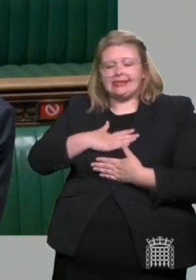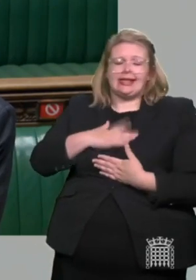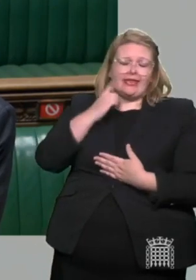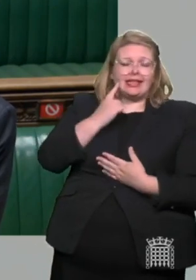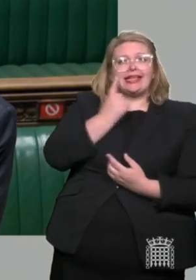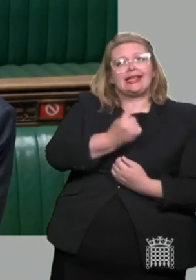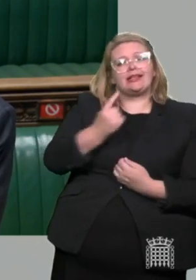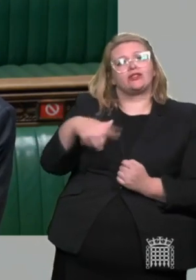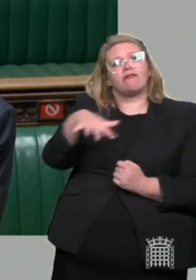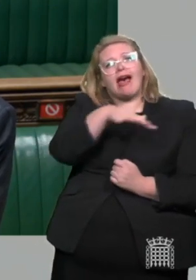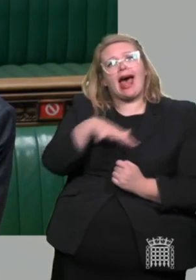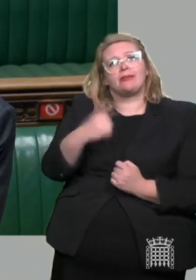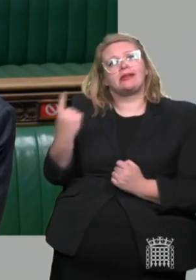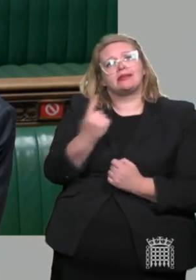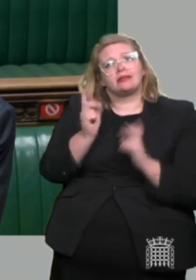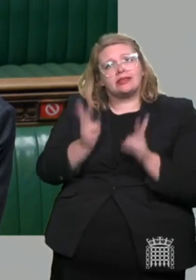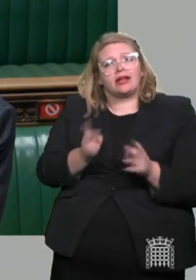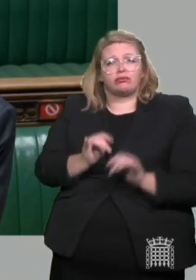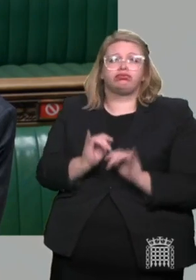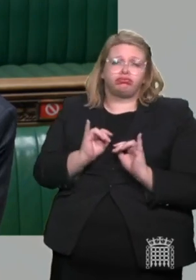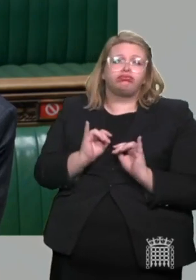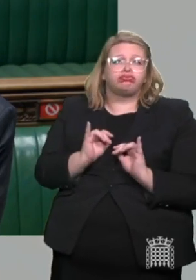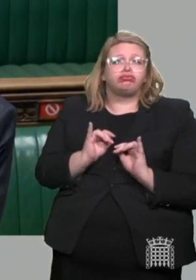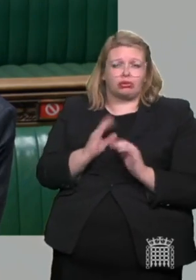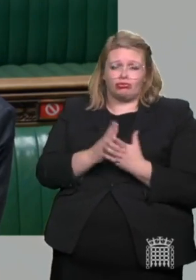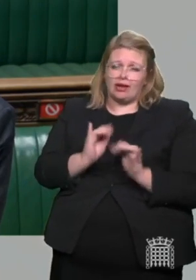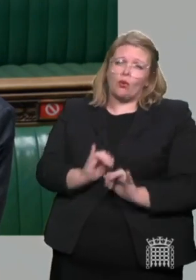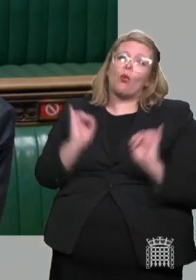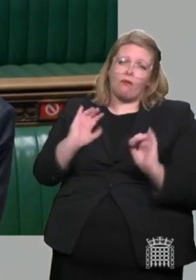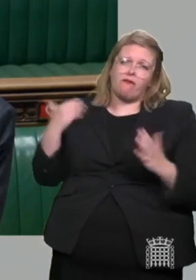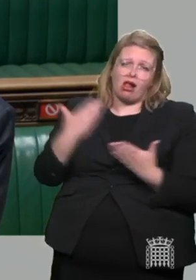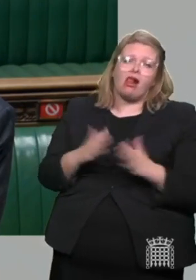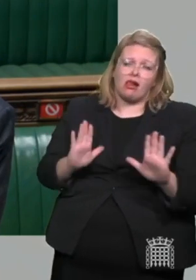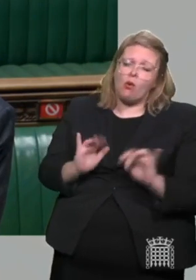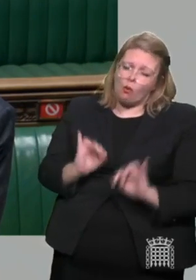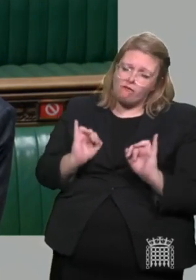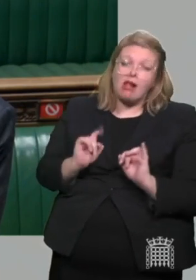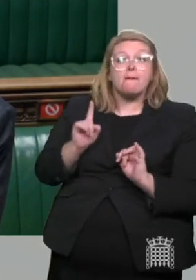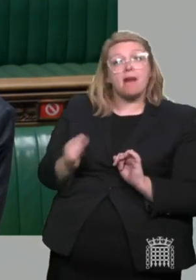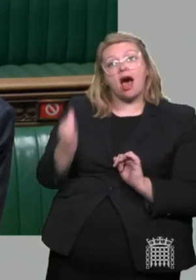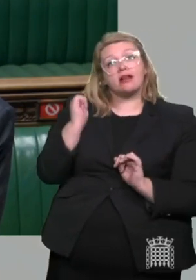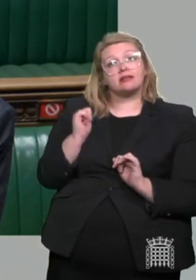a loved one. It has been a horrendous time, but it is thanks to that lockdown combined with the